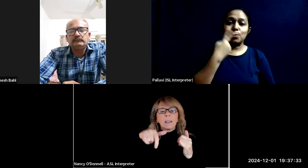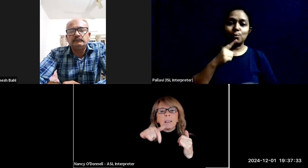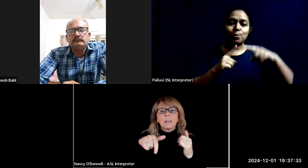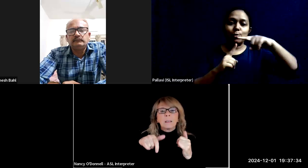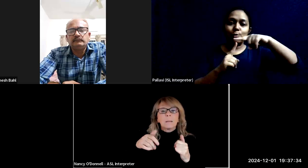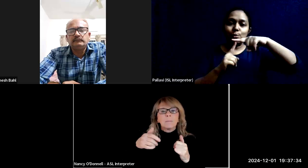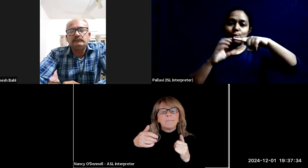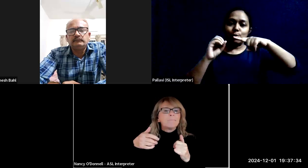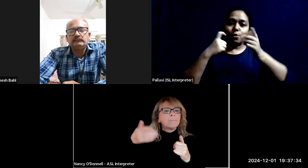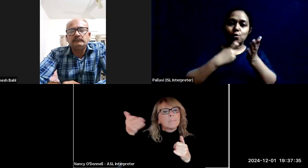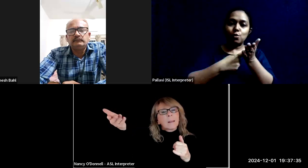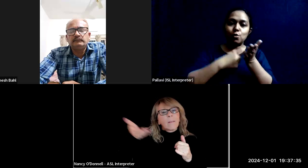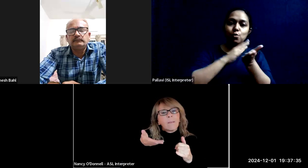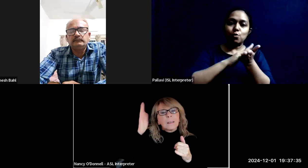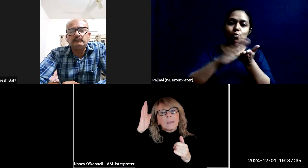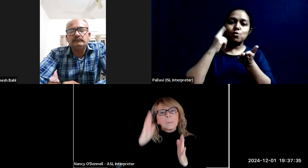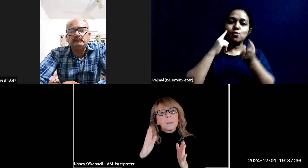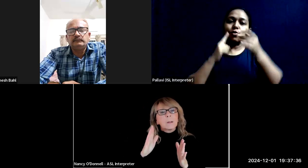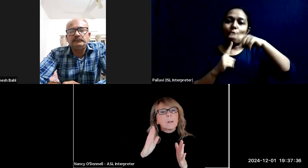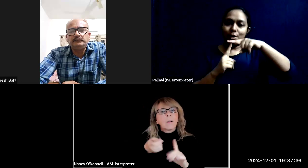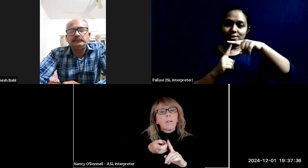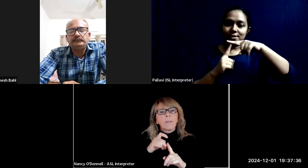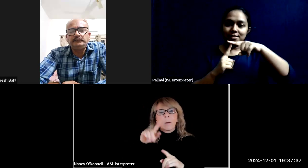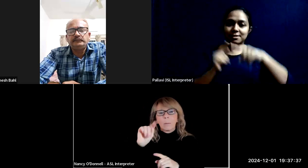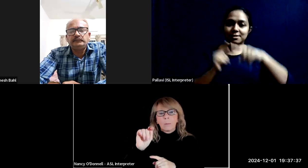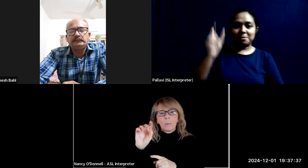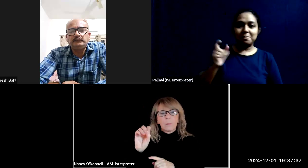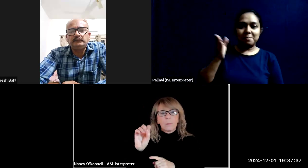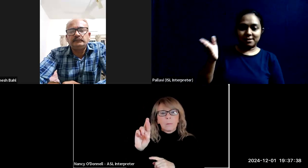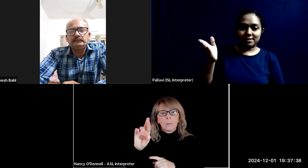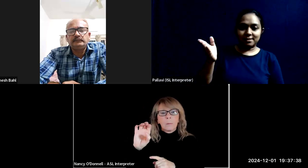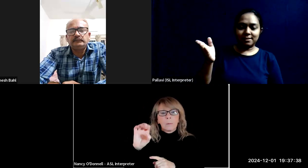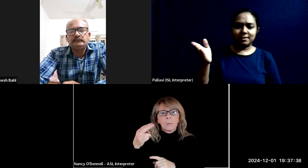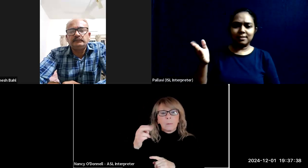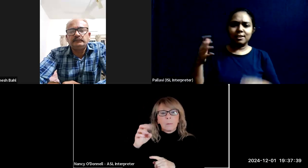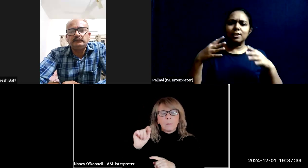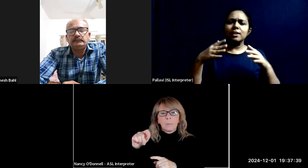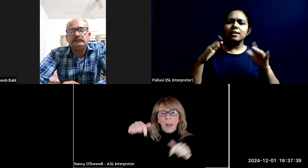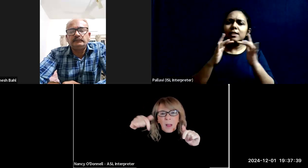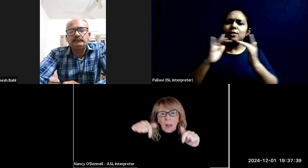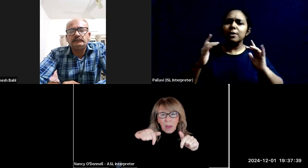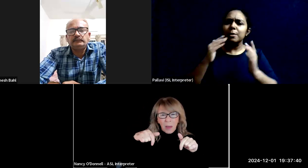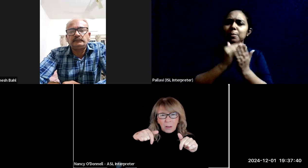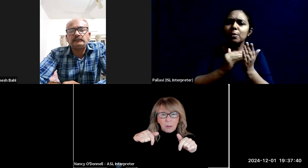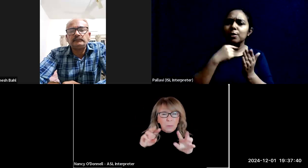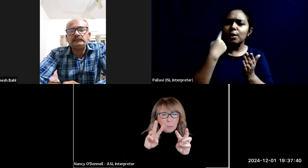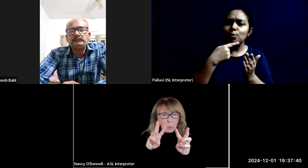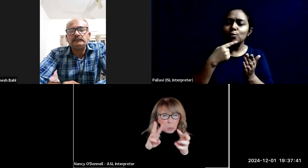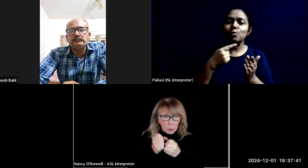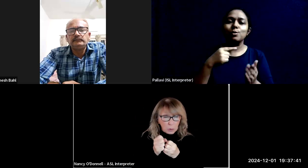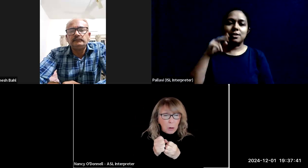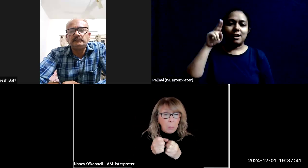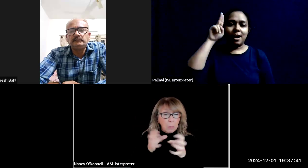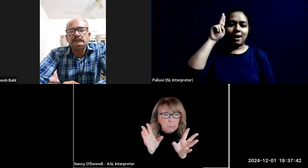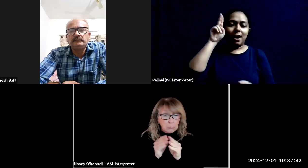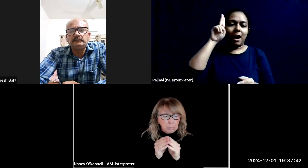Now this is a webinar by the Usher Syndrome Coalition India Chapter.